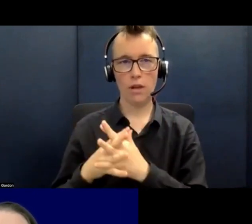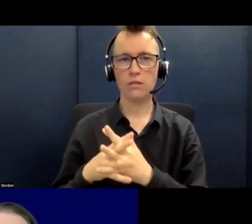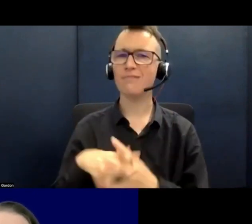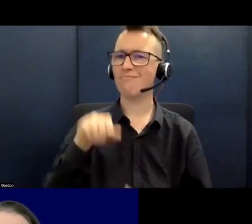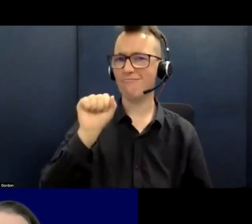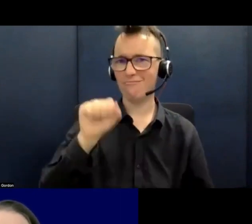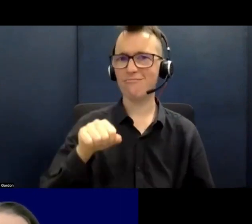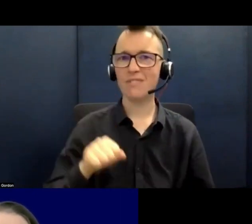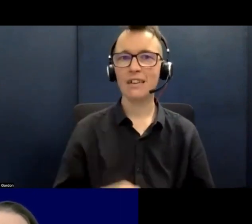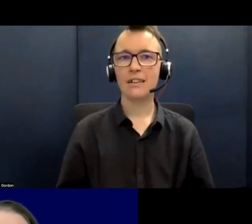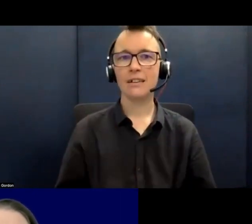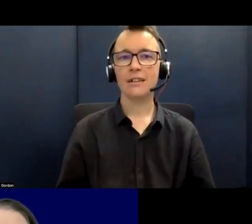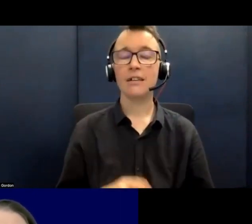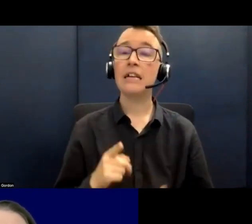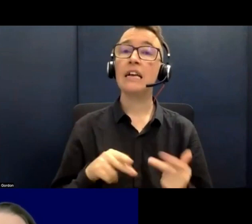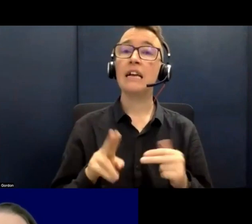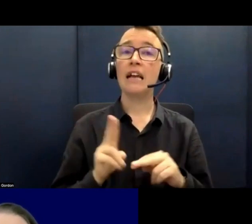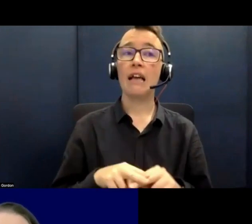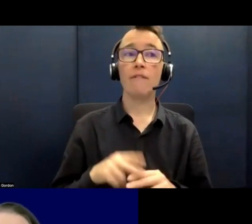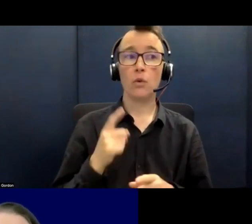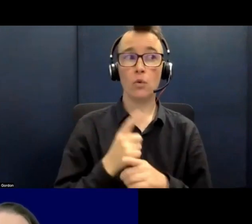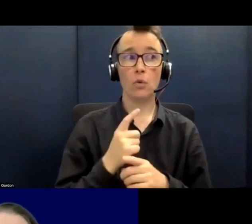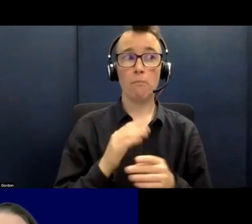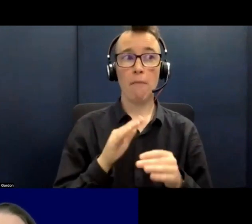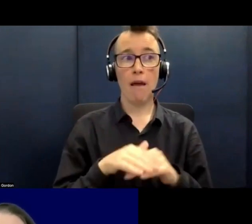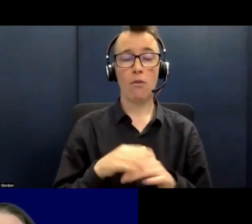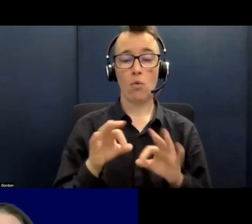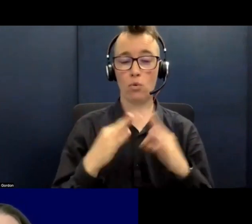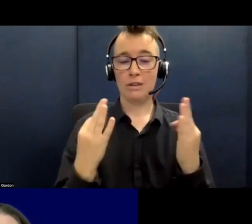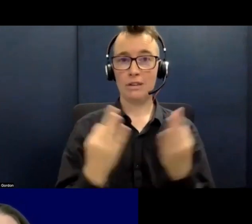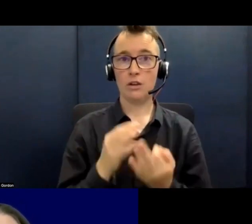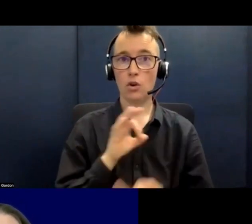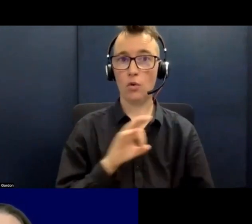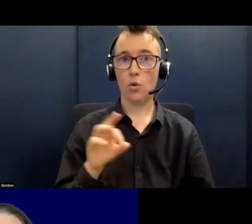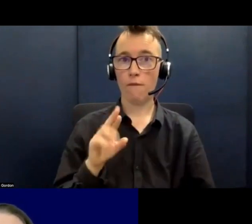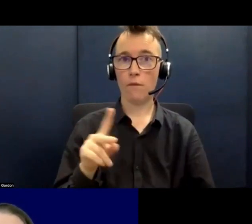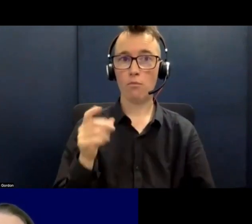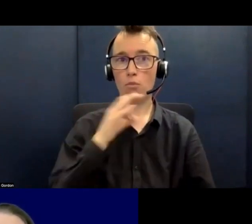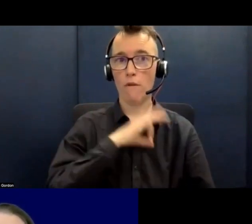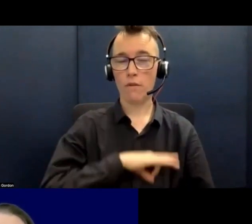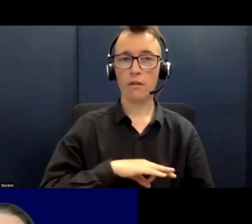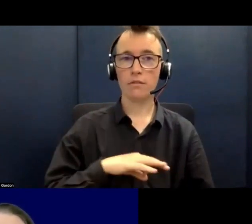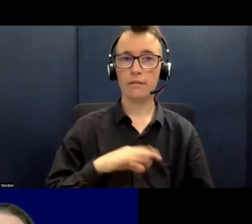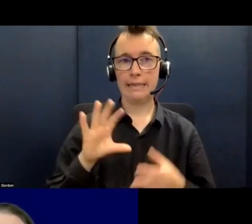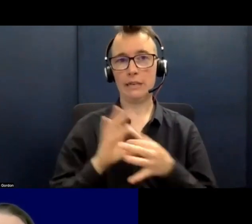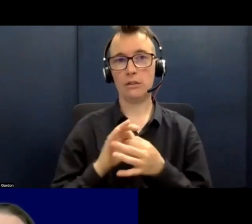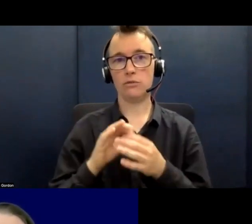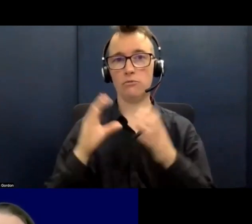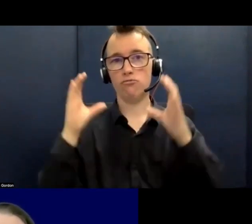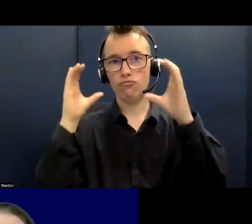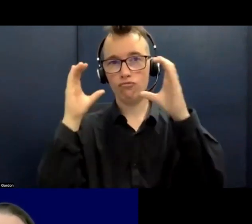If you look at a non-for profit um, like a low vision not for profit, they have orthoptists.